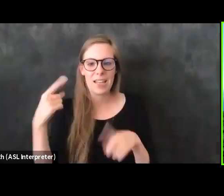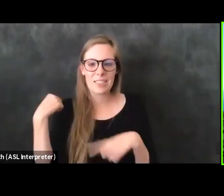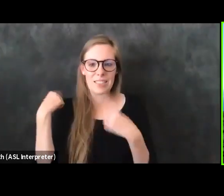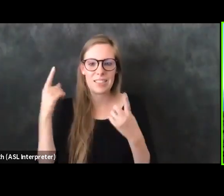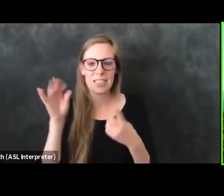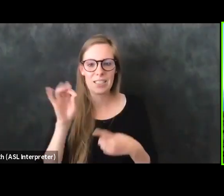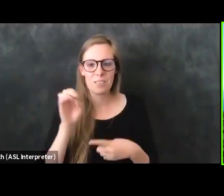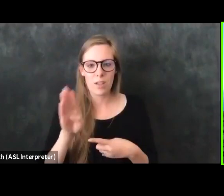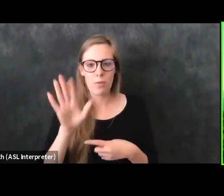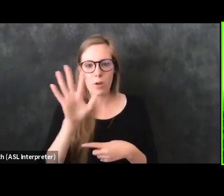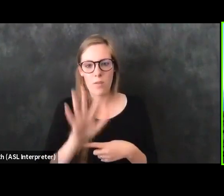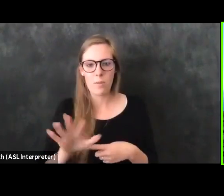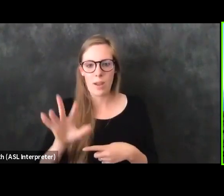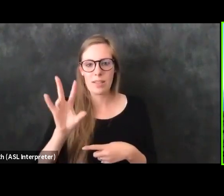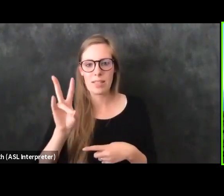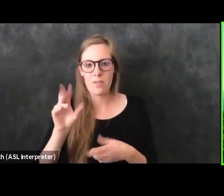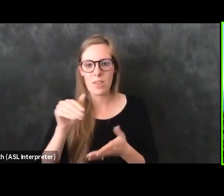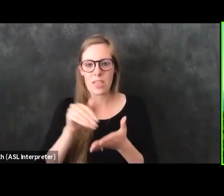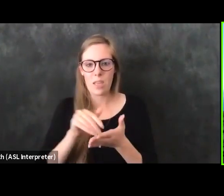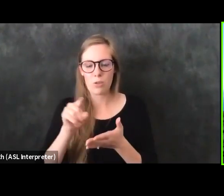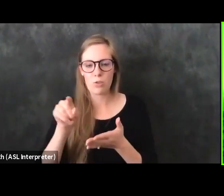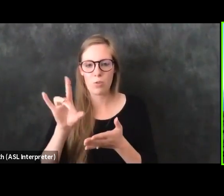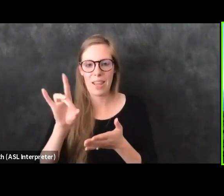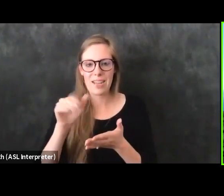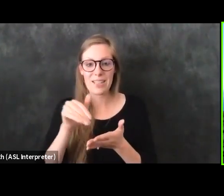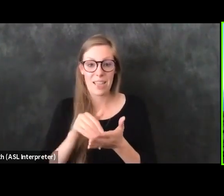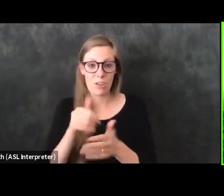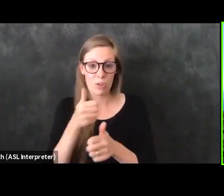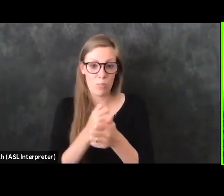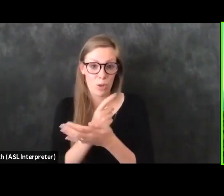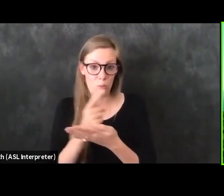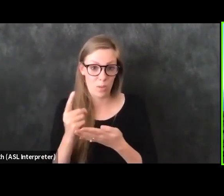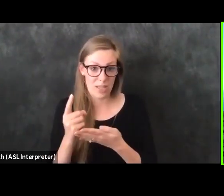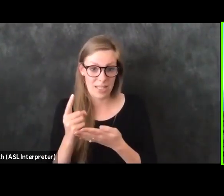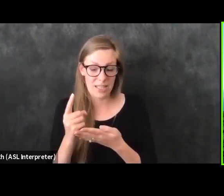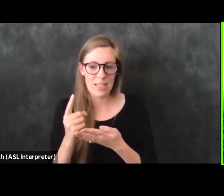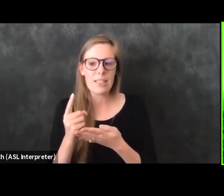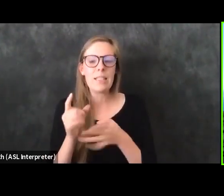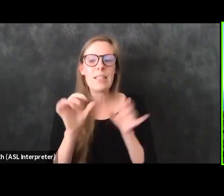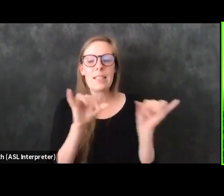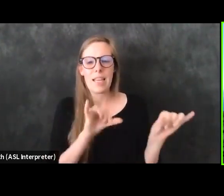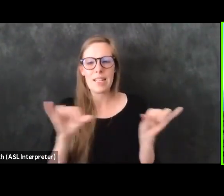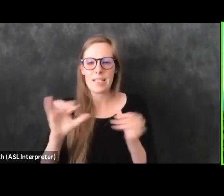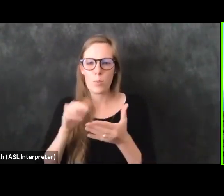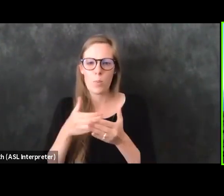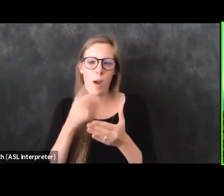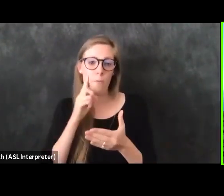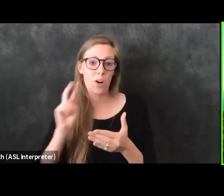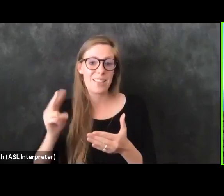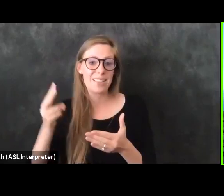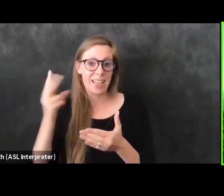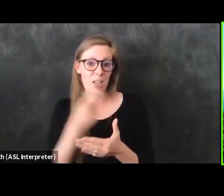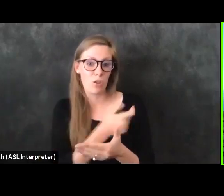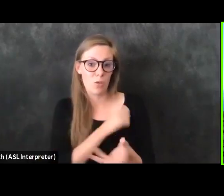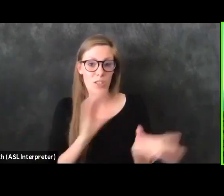seven thousand eight thousand per week for our first doses, and a similar amount for a second dose is leading to a total of fifteen thousand.